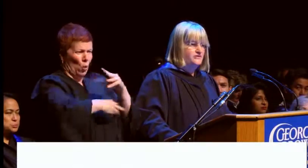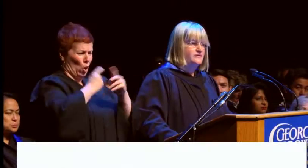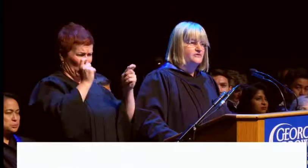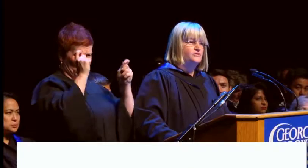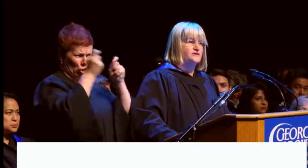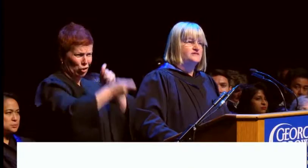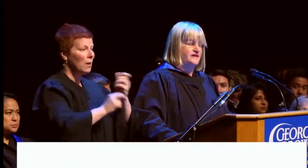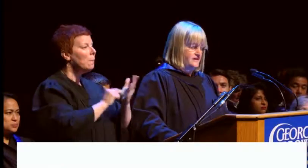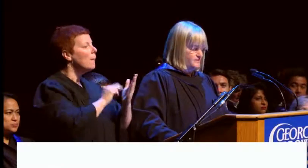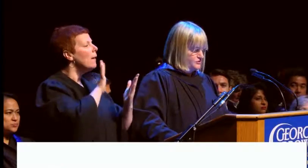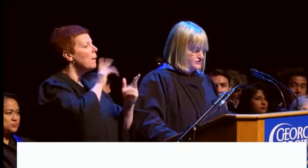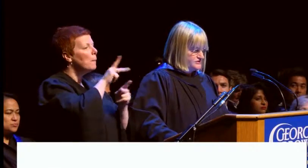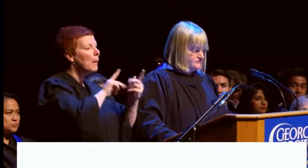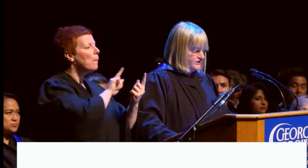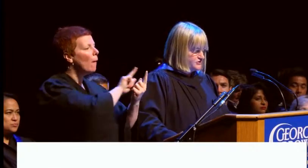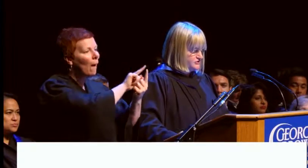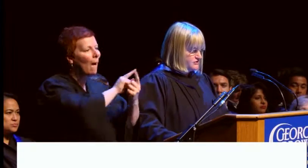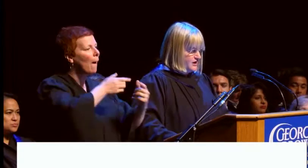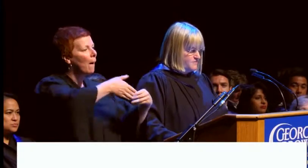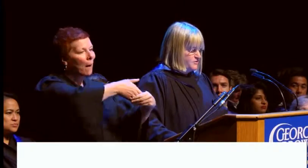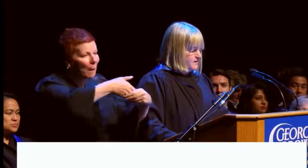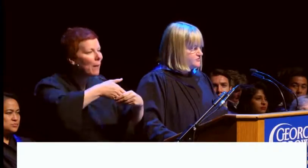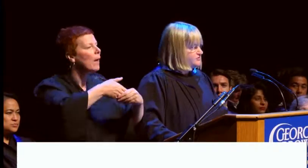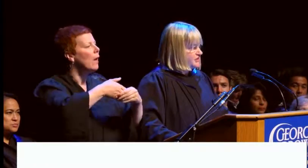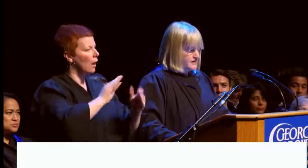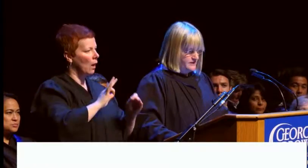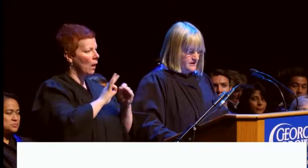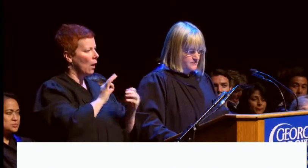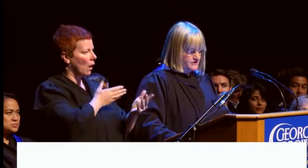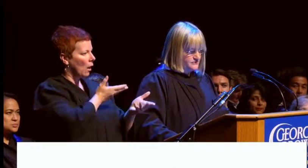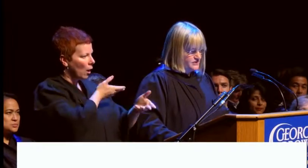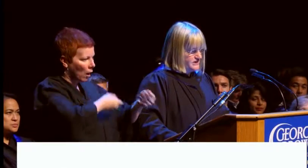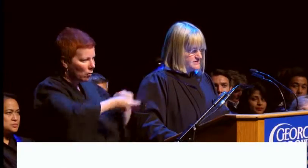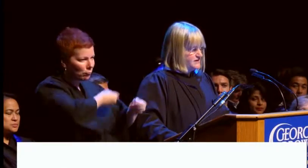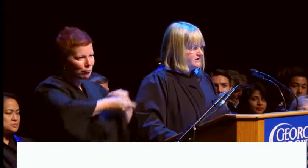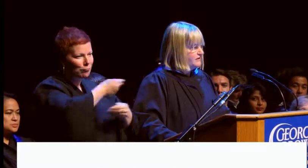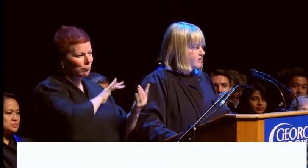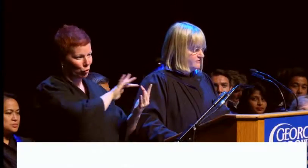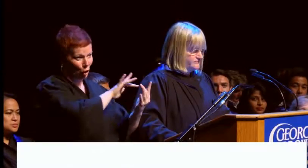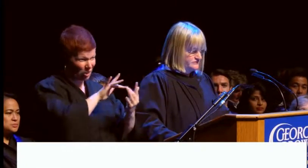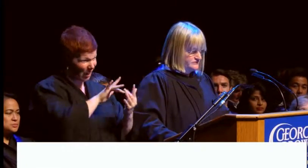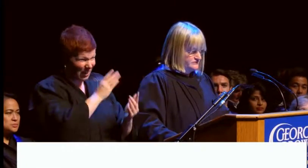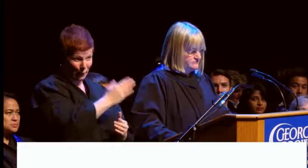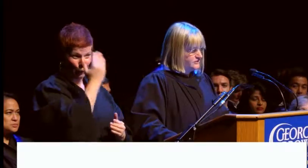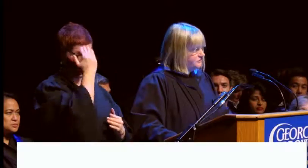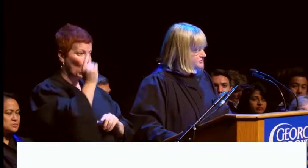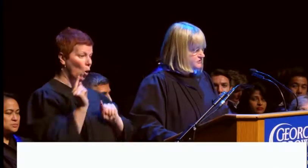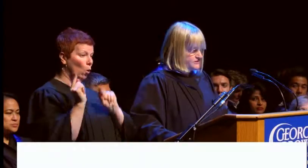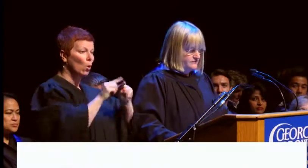YOU NEVER KNOW WHAT EXCITING PERSON OR VENTURE YOU MAY UNDERTAKE BECAUSE OF A CHANCE MEETING AT A CONFERENCE, A RESTAURANT EVEN,